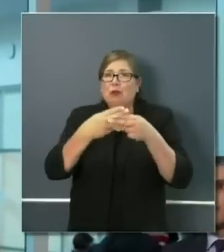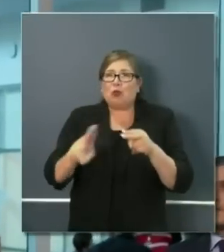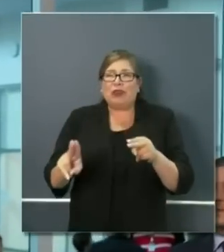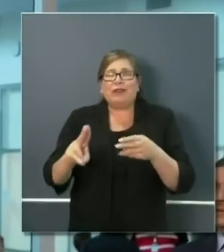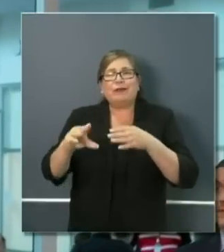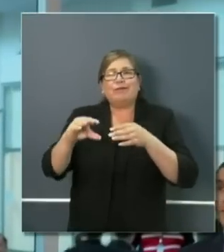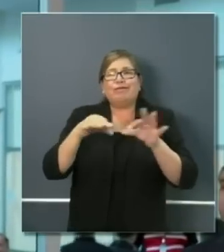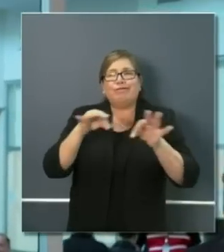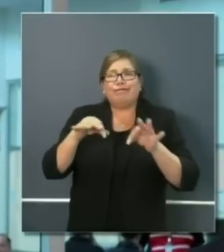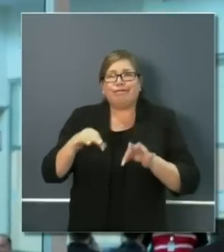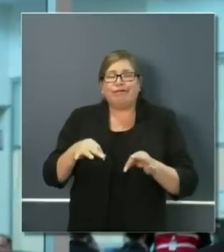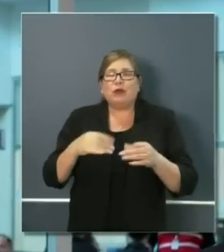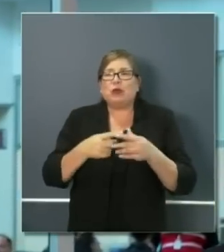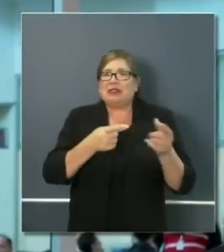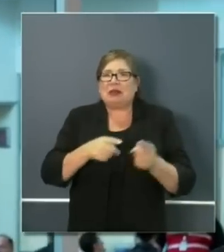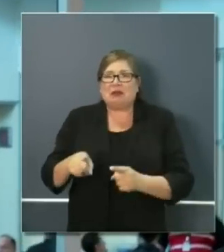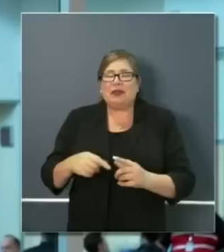GETTING ANSWERS FROM ALL ACROSS NORTHERN CALIFORNIA, THIS IS THE CBS 13 NEWS AT NOON.